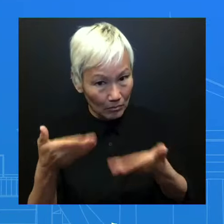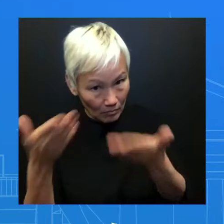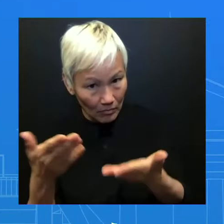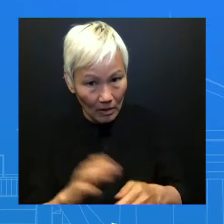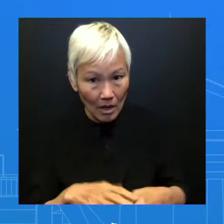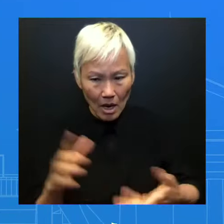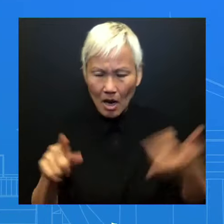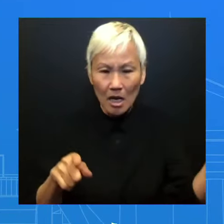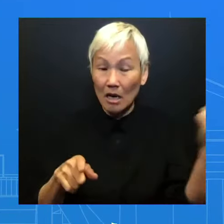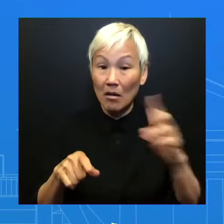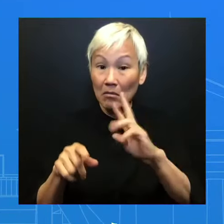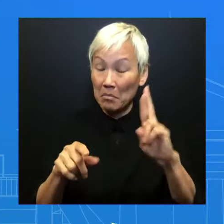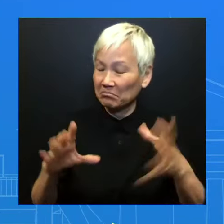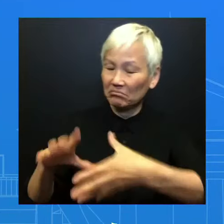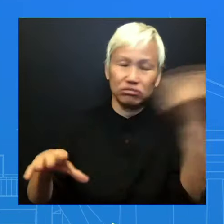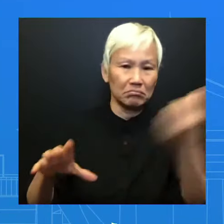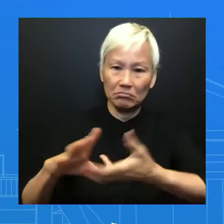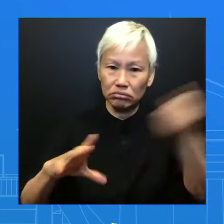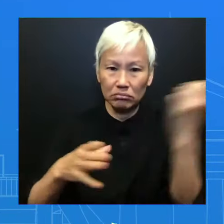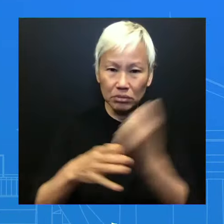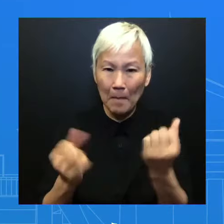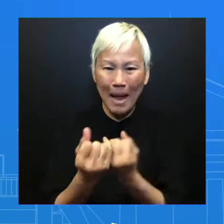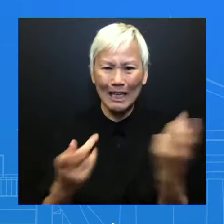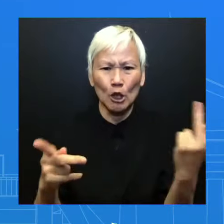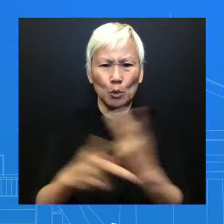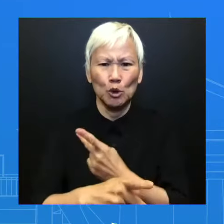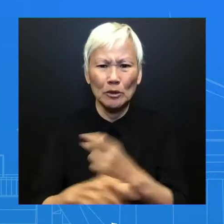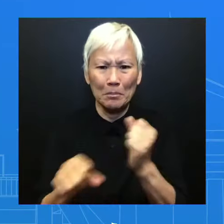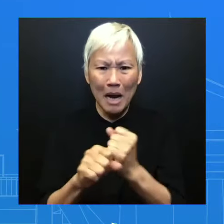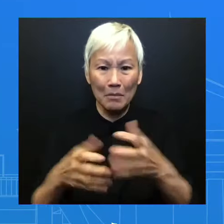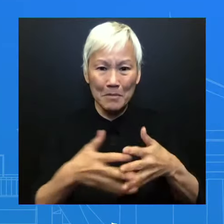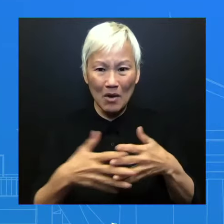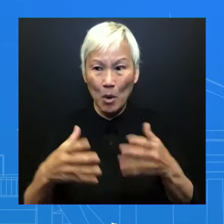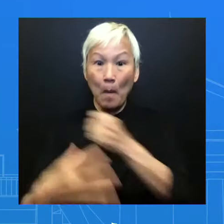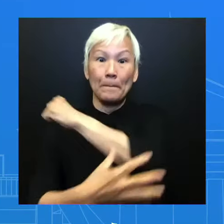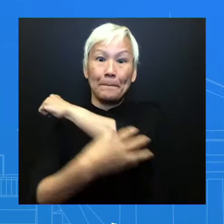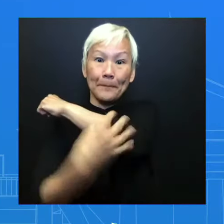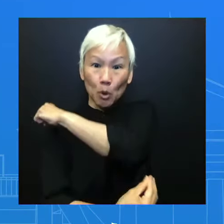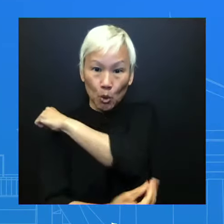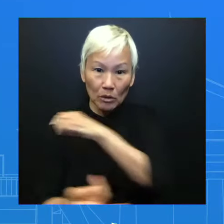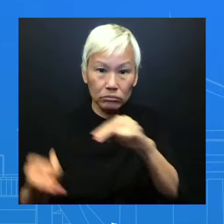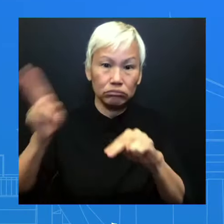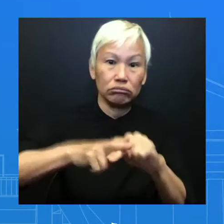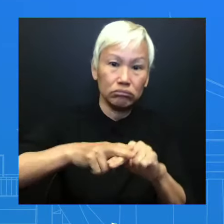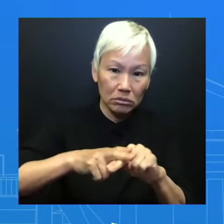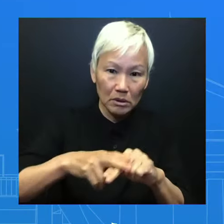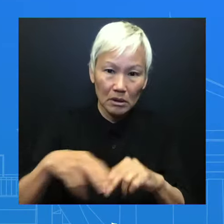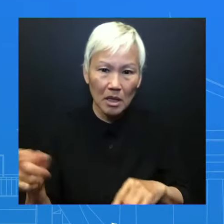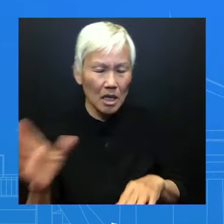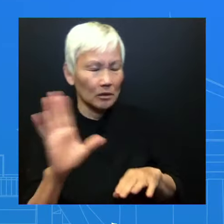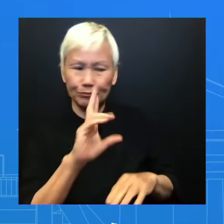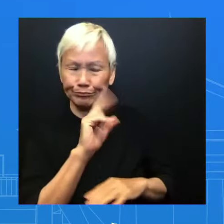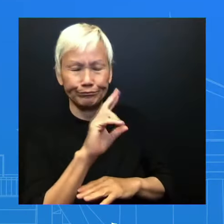American people in poverty. And so, you saw this. The President said this on Sunday. He's not going to agree on a deal that --